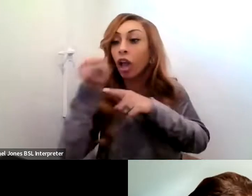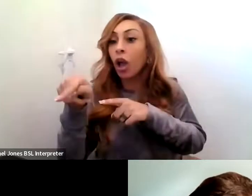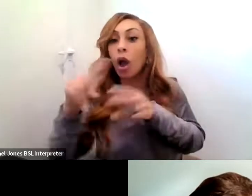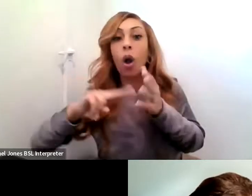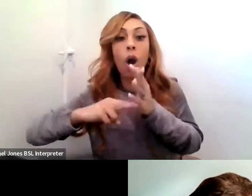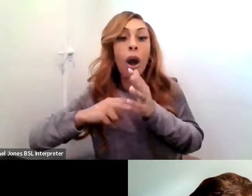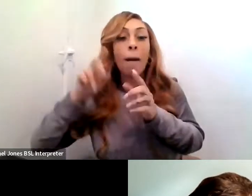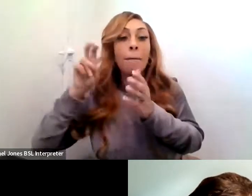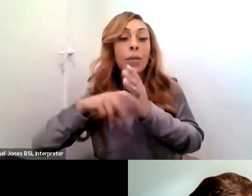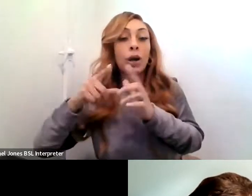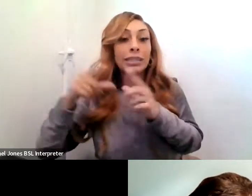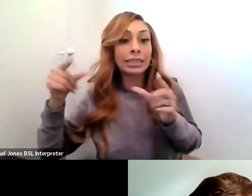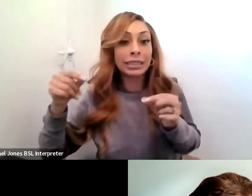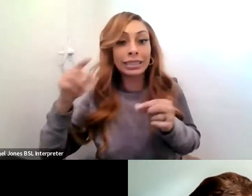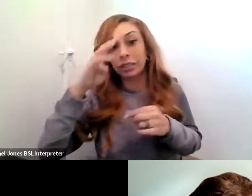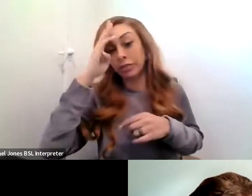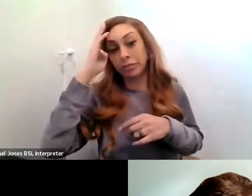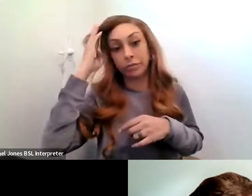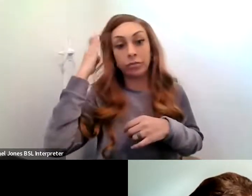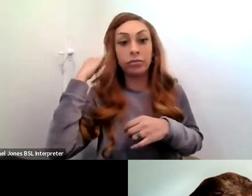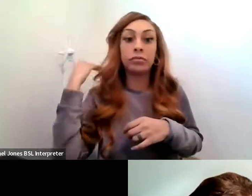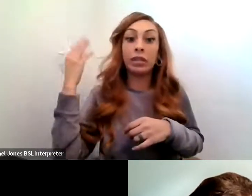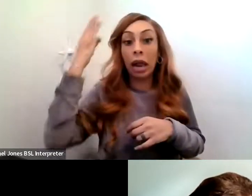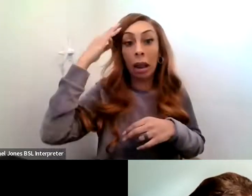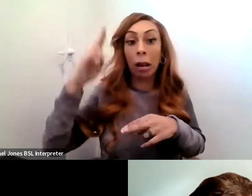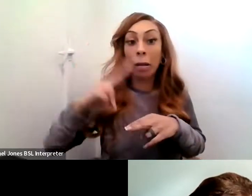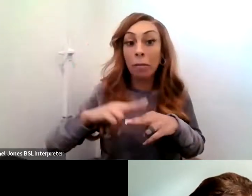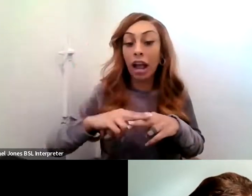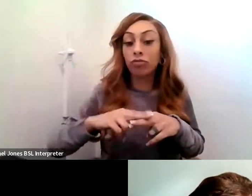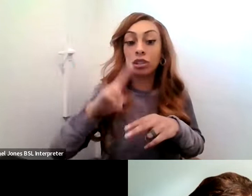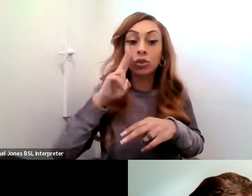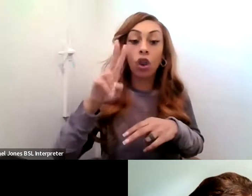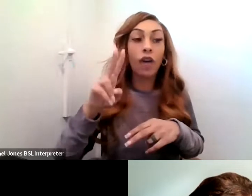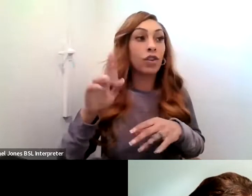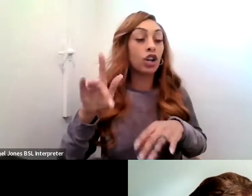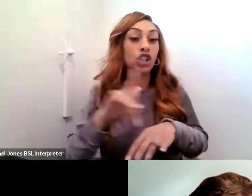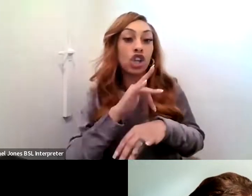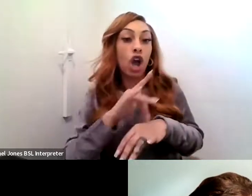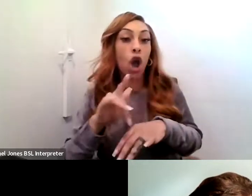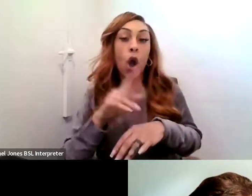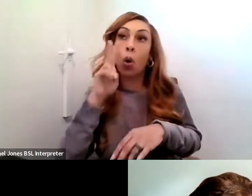but if you're a parent and you're looking for shows that you can watch late in the evening,